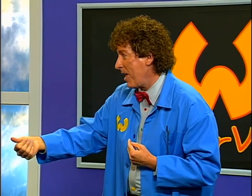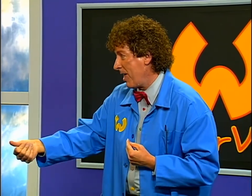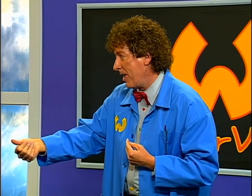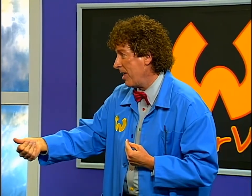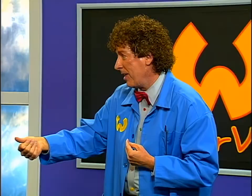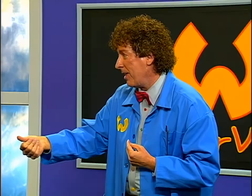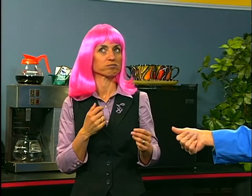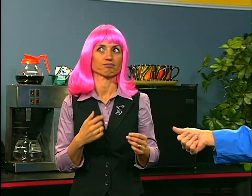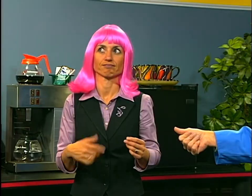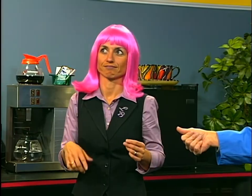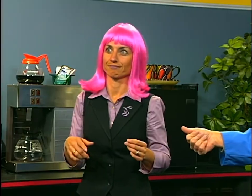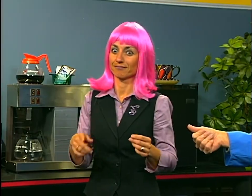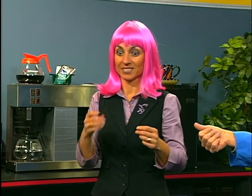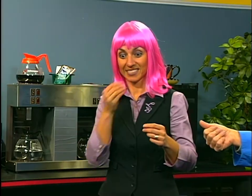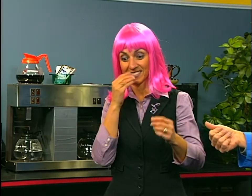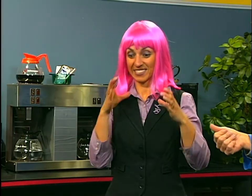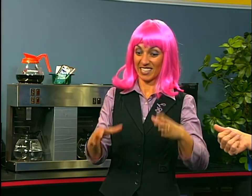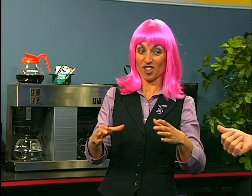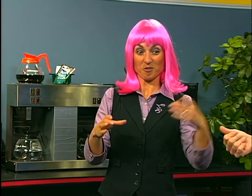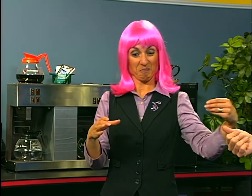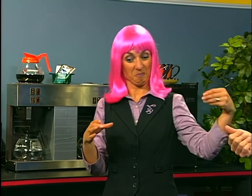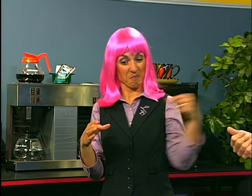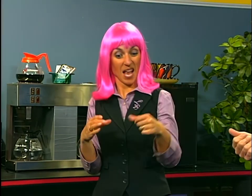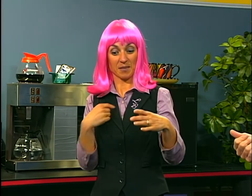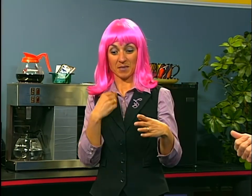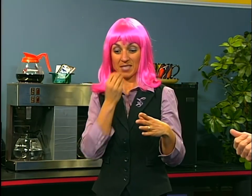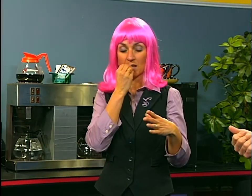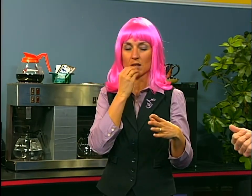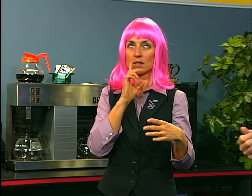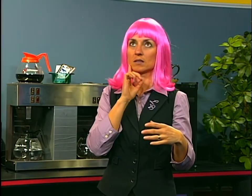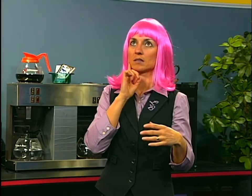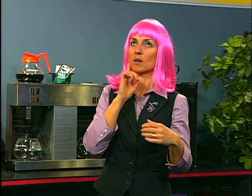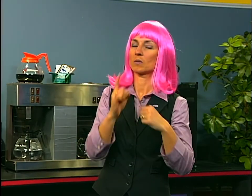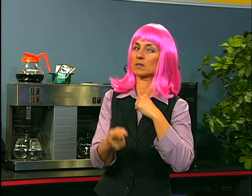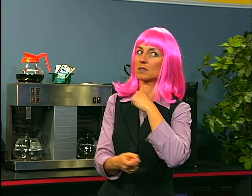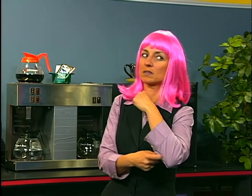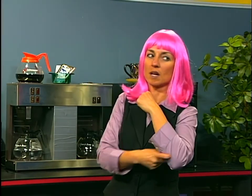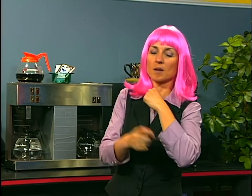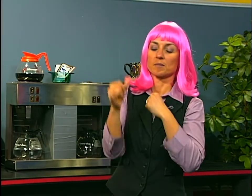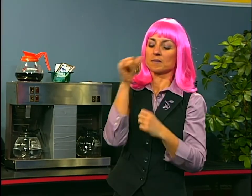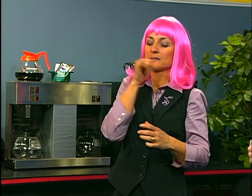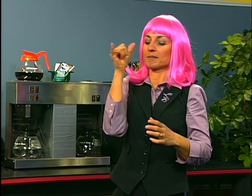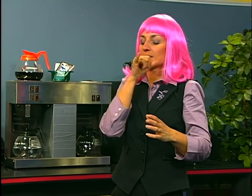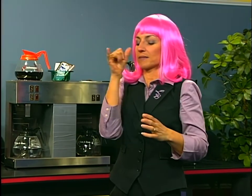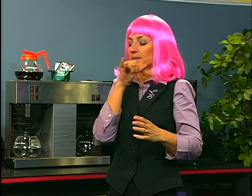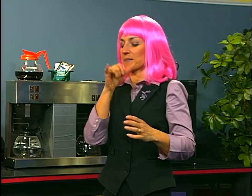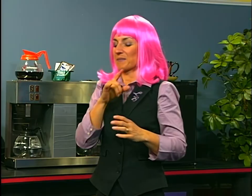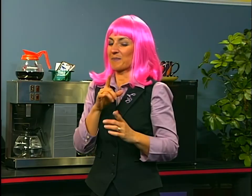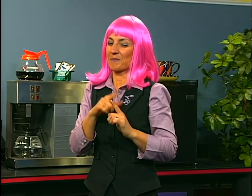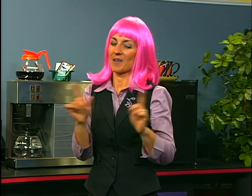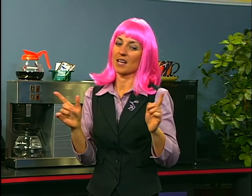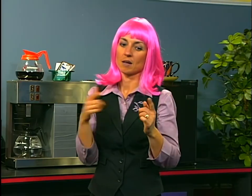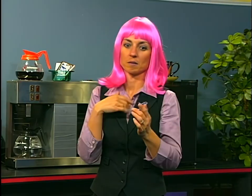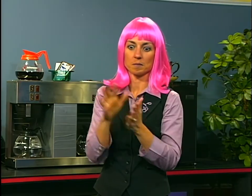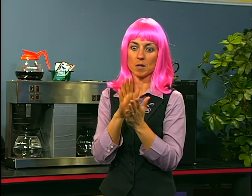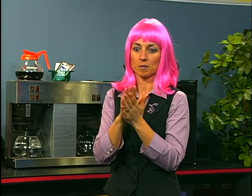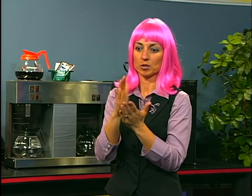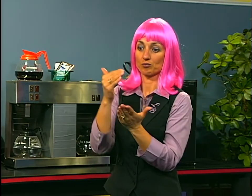IS THAT GOOD? HMM, YEAH, YES. (POPS) THAT'S FINE, YEAH. ALL RIGHT. (POPS) MM-HMM, MM-HMM. YES.